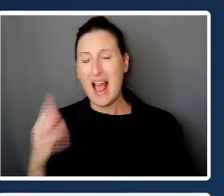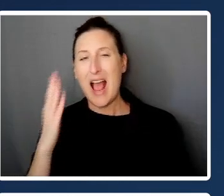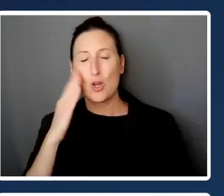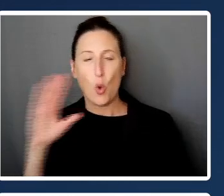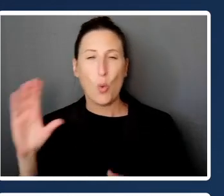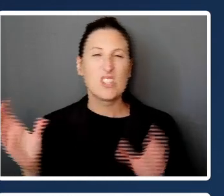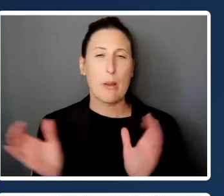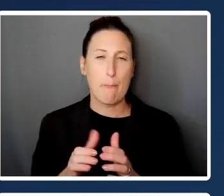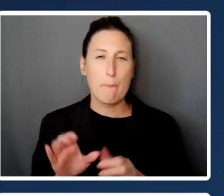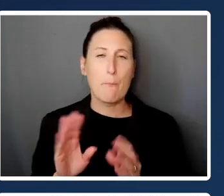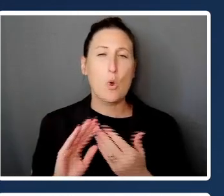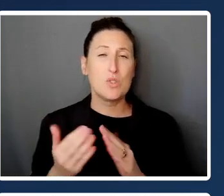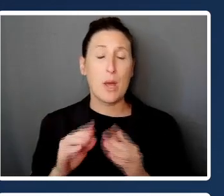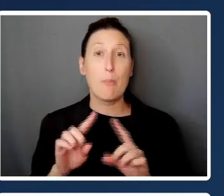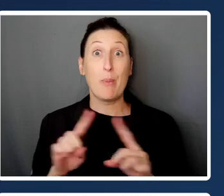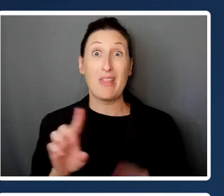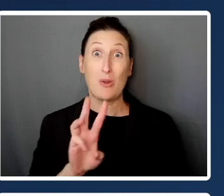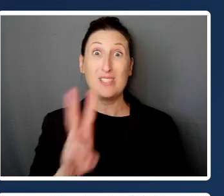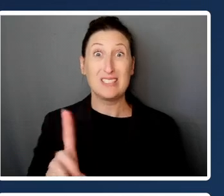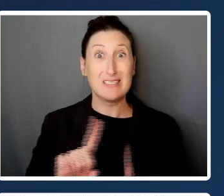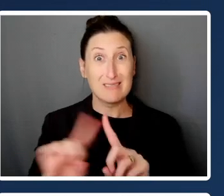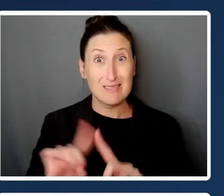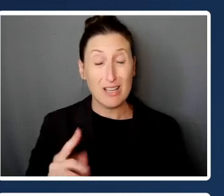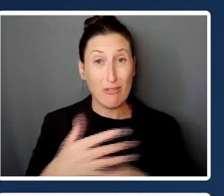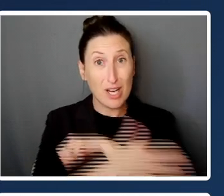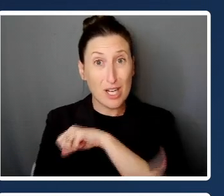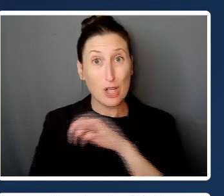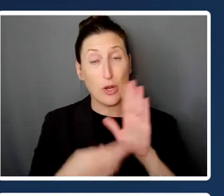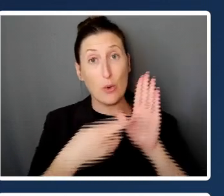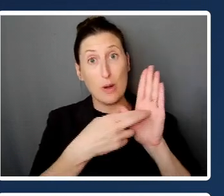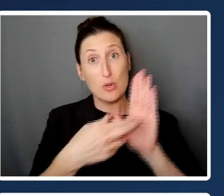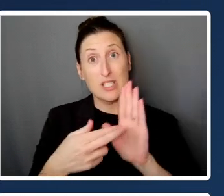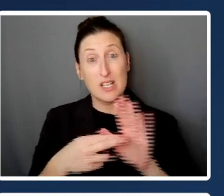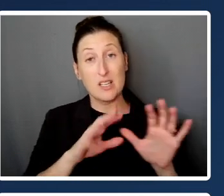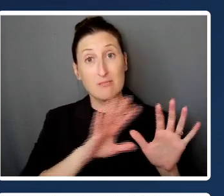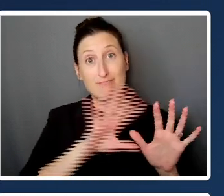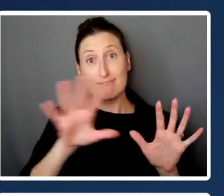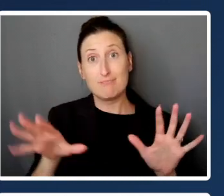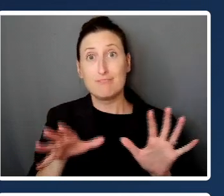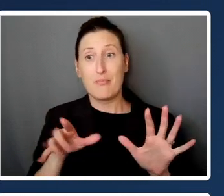there were six different countries represented. And this is a town that only has five restaurants